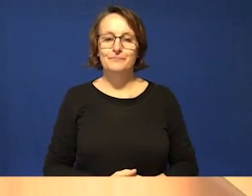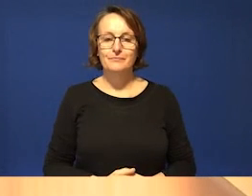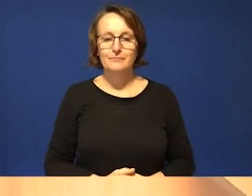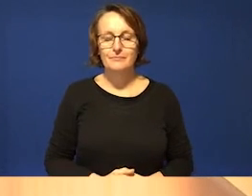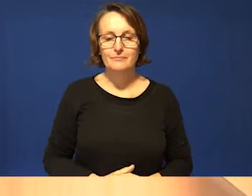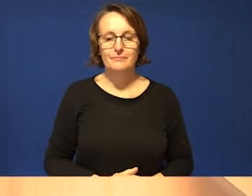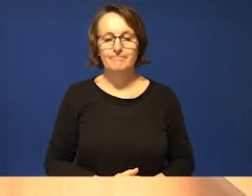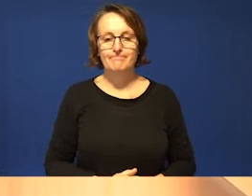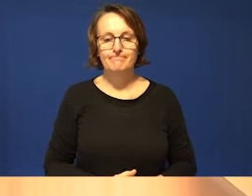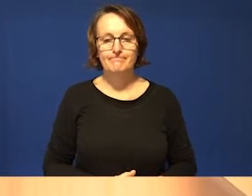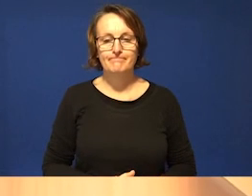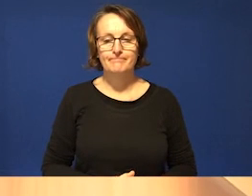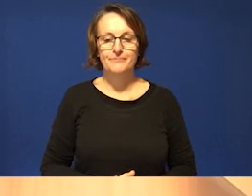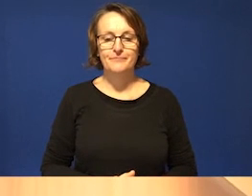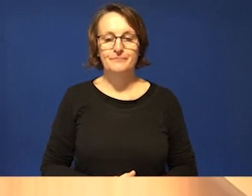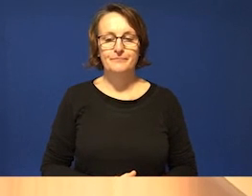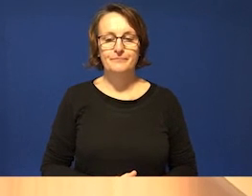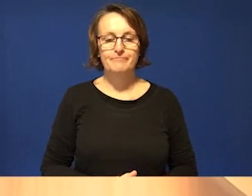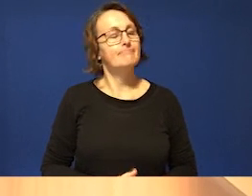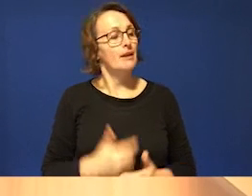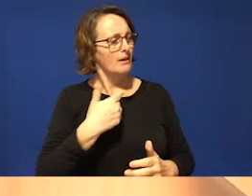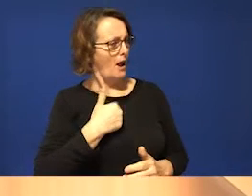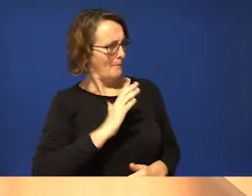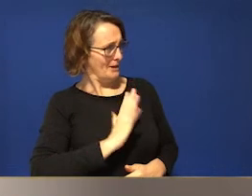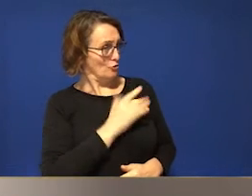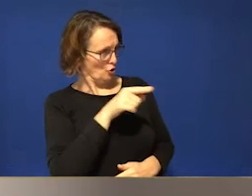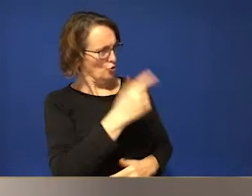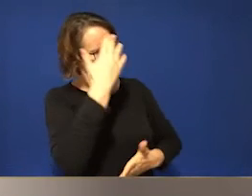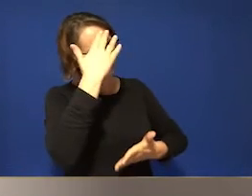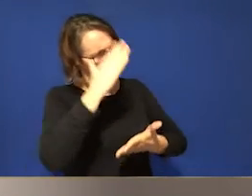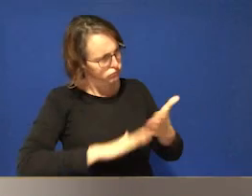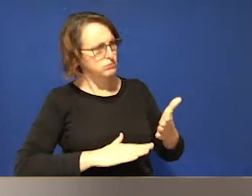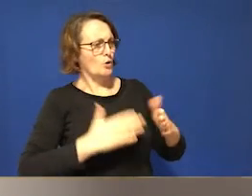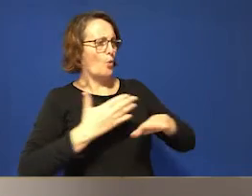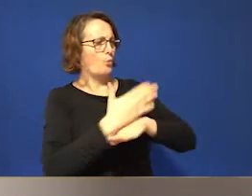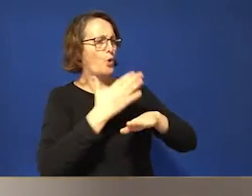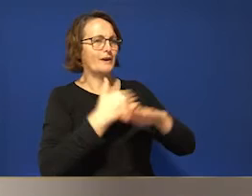Peter, I'm interested in, you have a lot of expertise in working in the public realm.